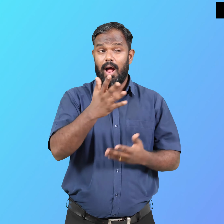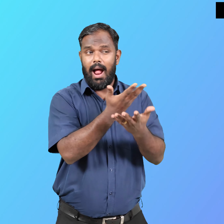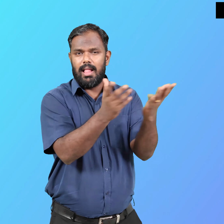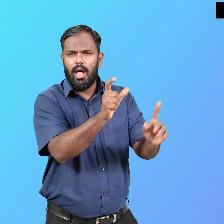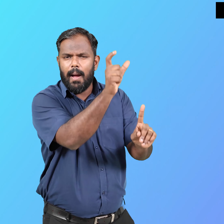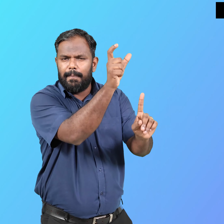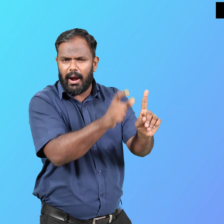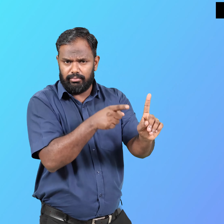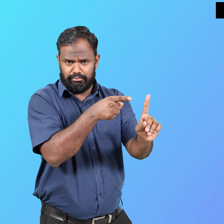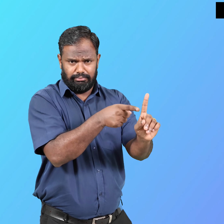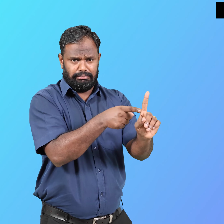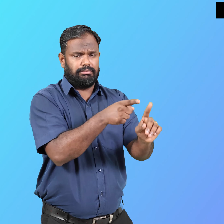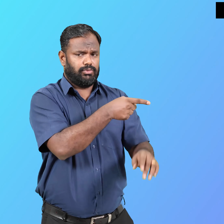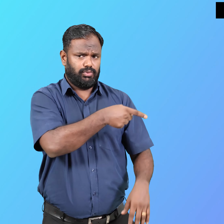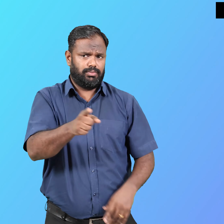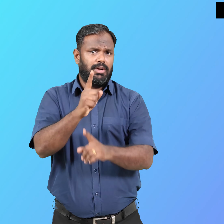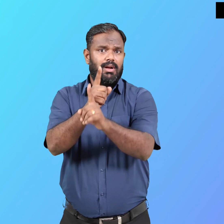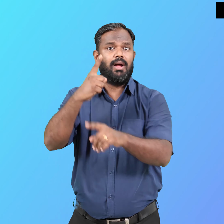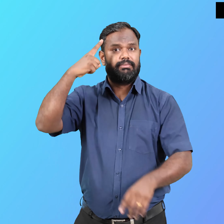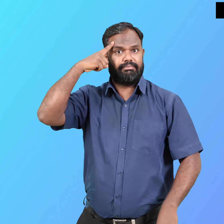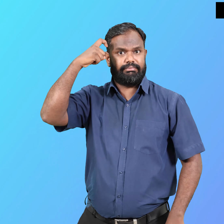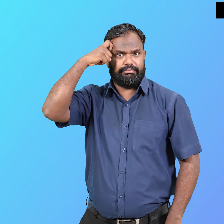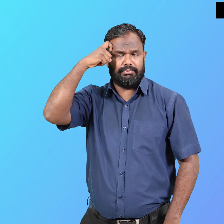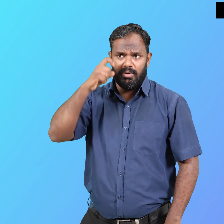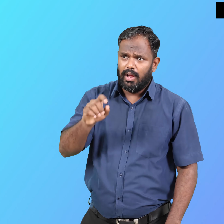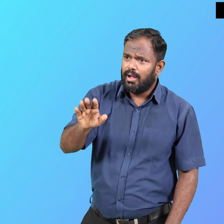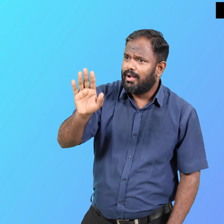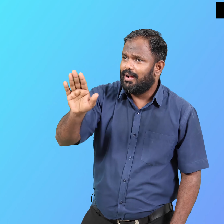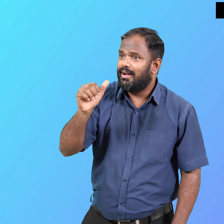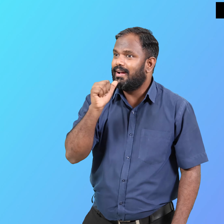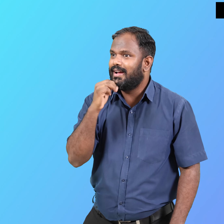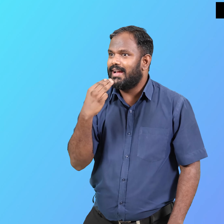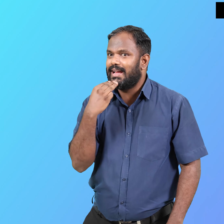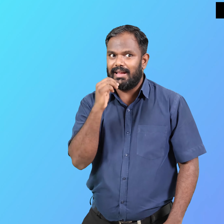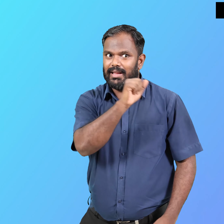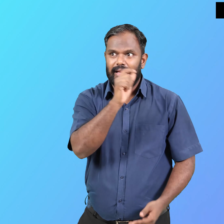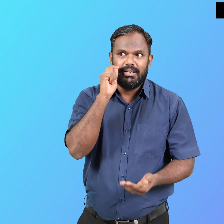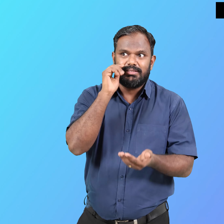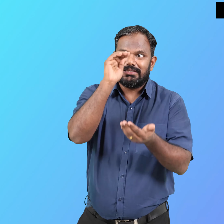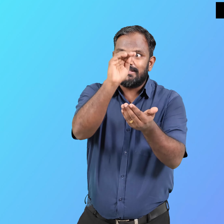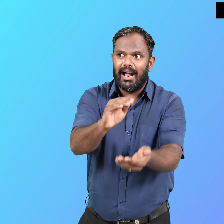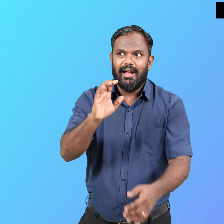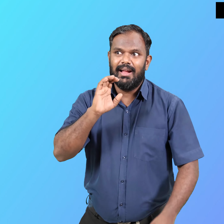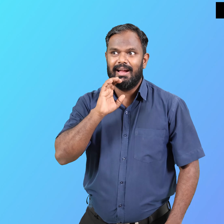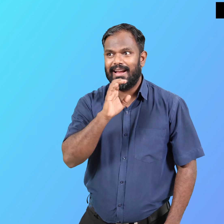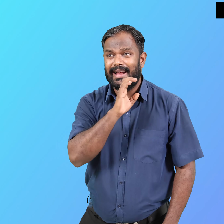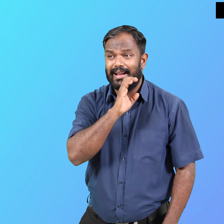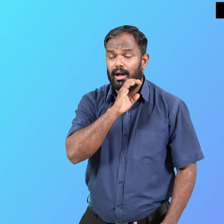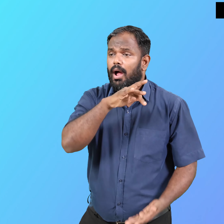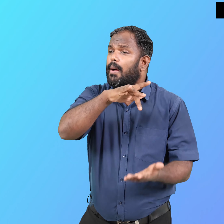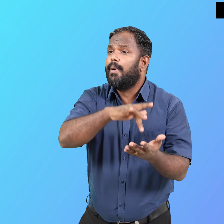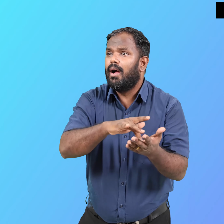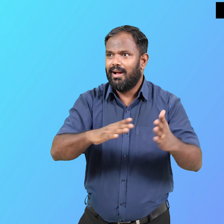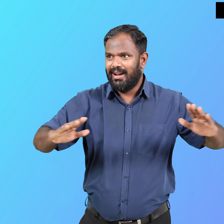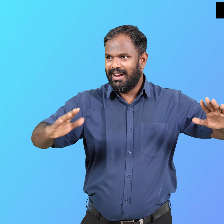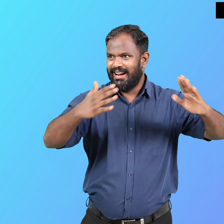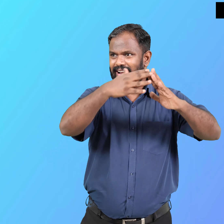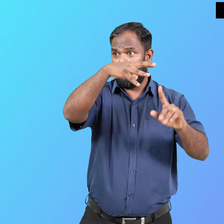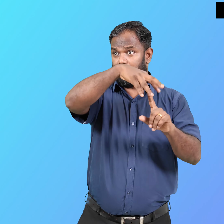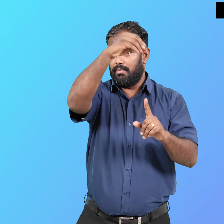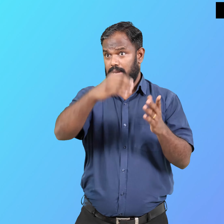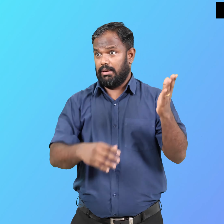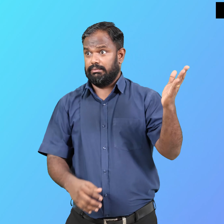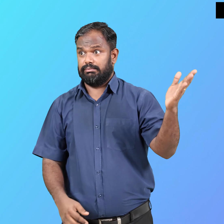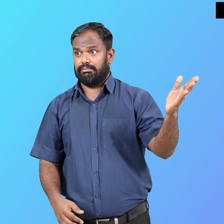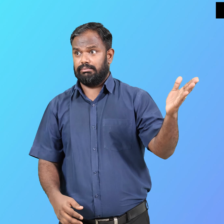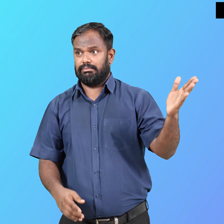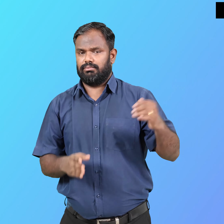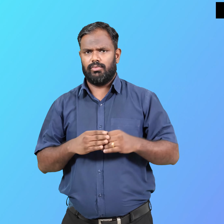Someone told Sisera that Barak son of Abinoam was at Mount Tabor.